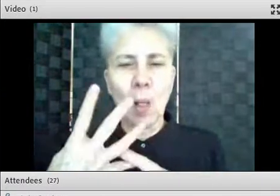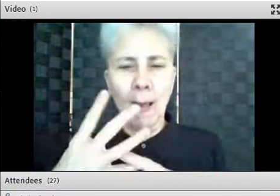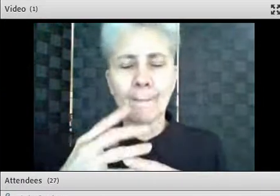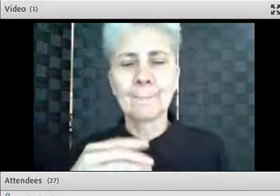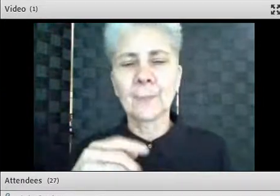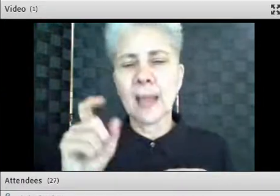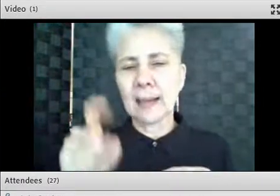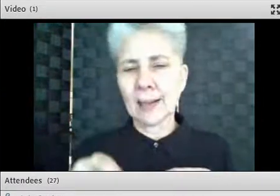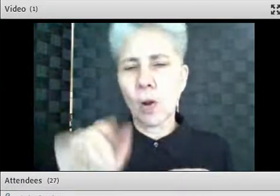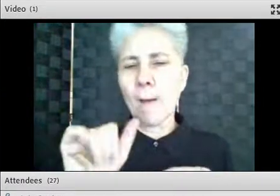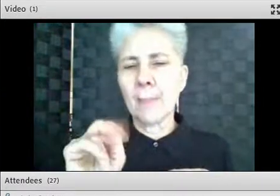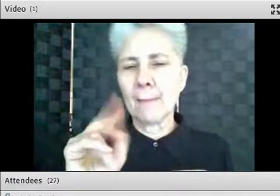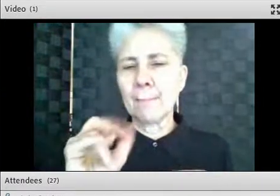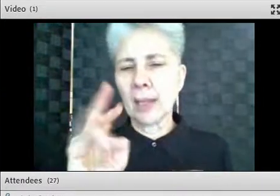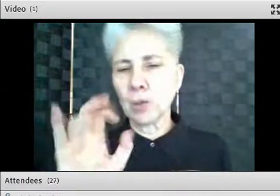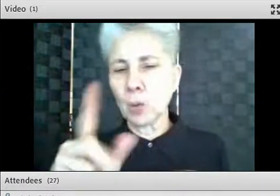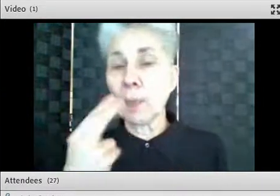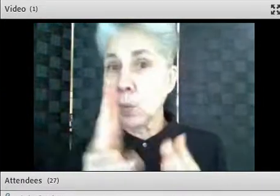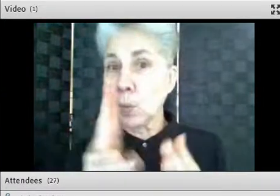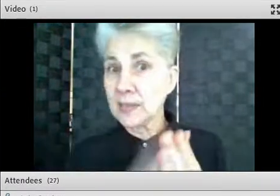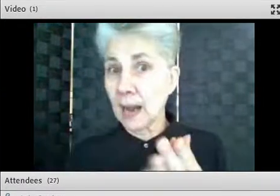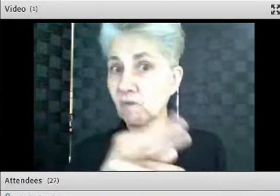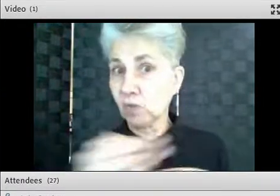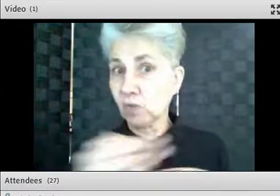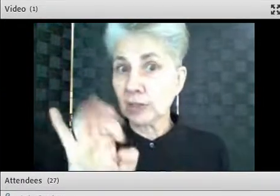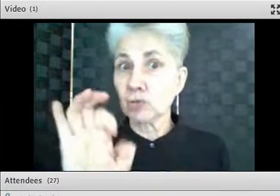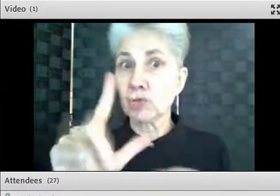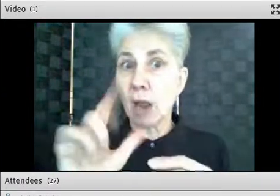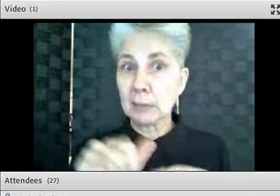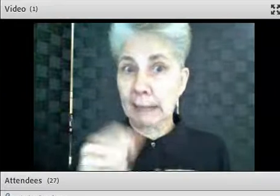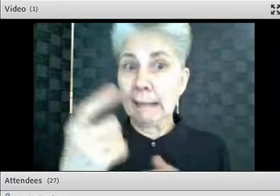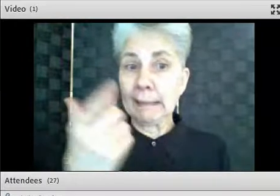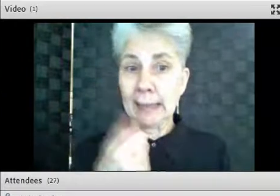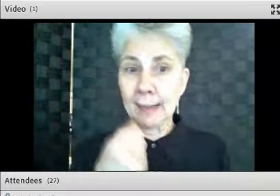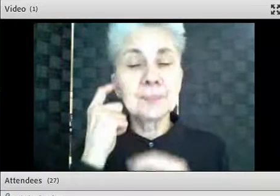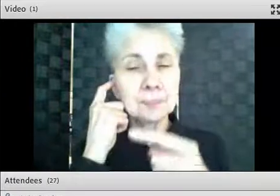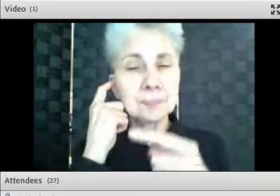I just click on main menu, but if you wanted to sign up for a free trial, you'd sign, you know, click on this other,